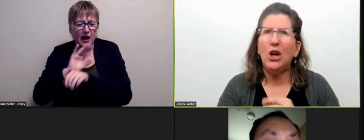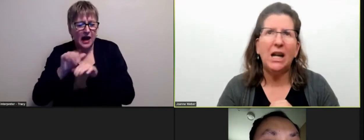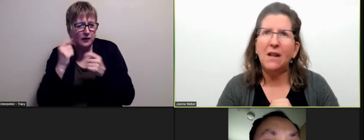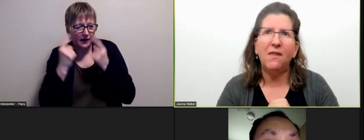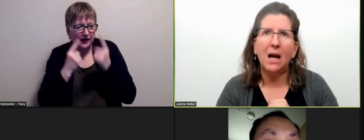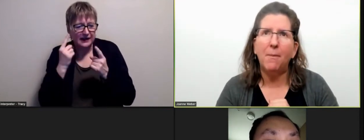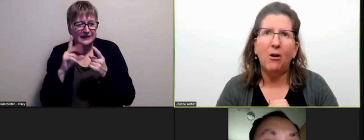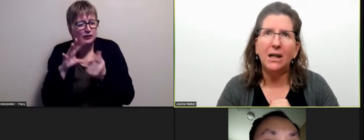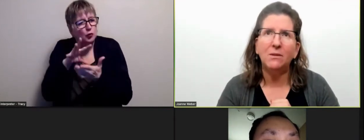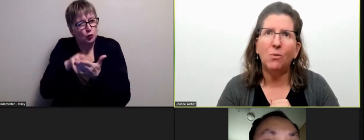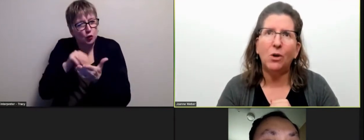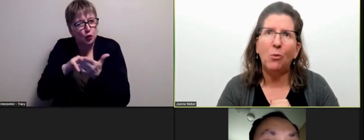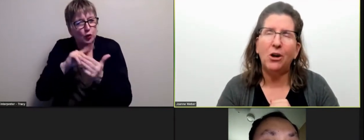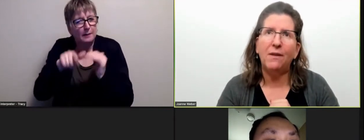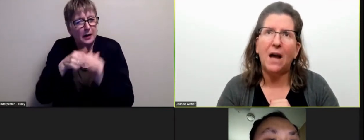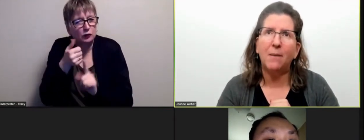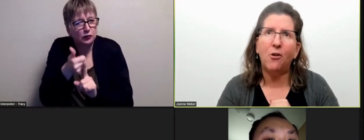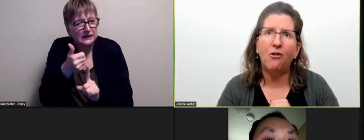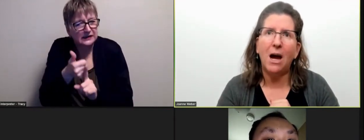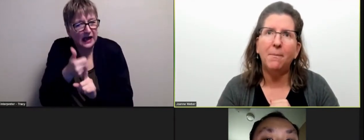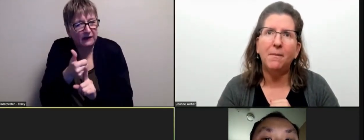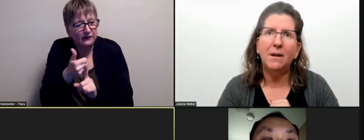Did you learn anything about it when you were in that program.